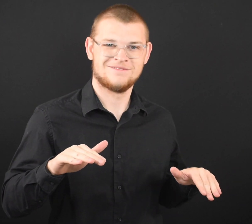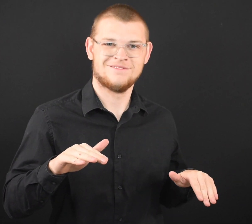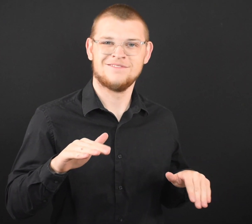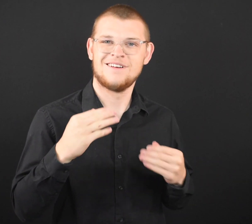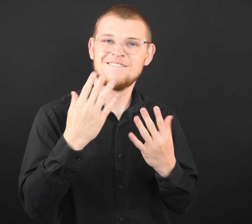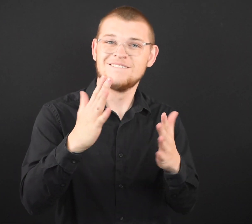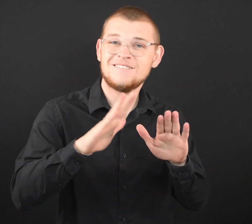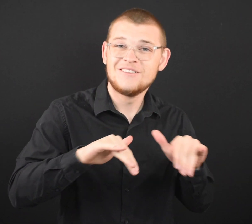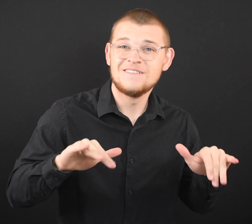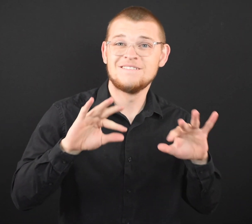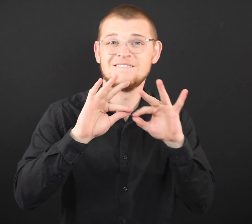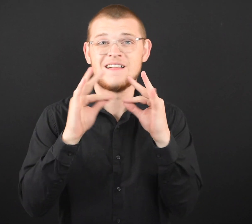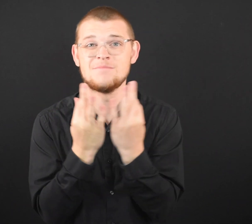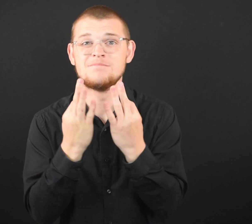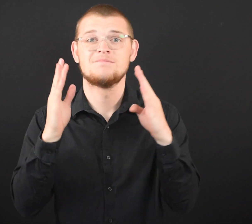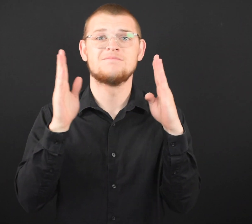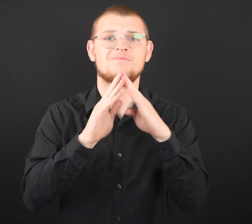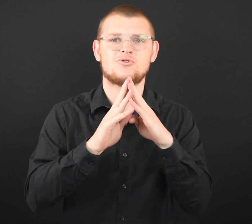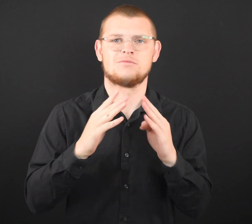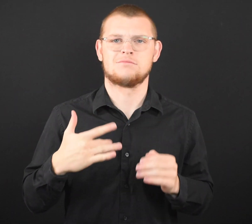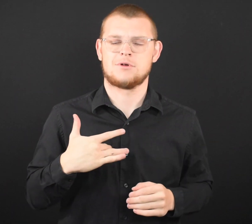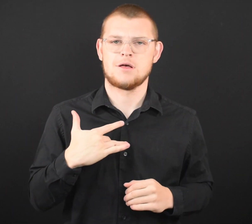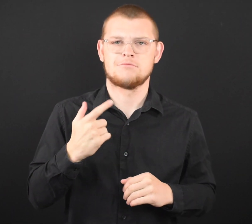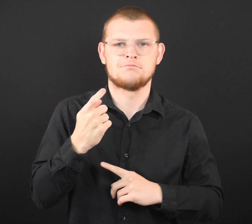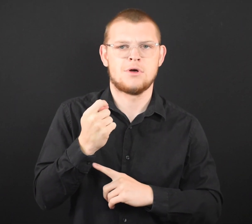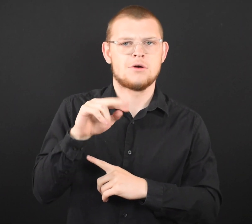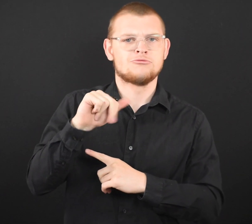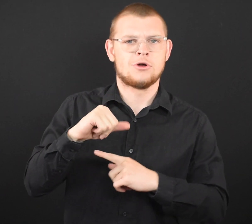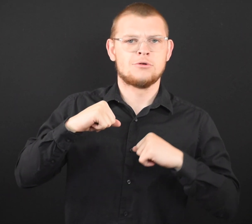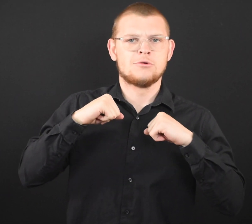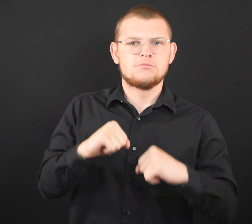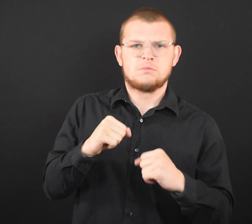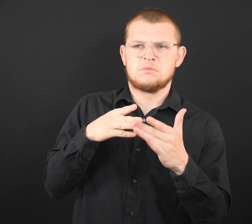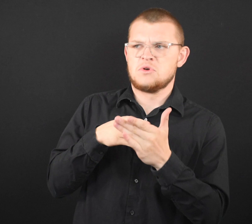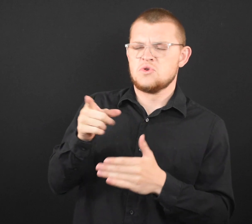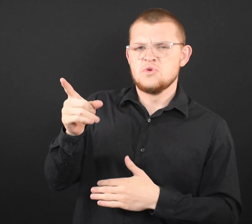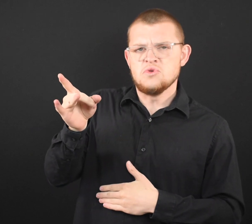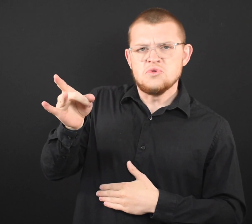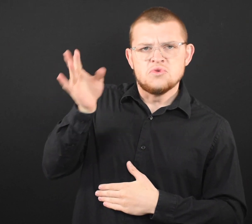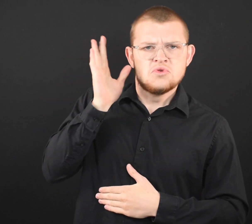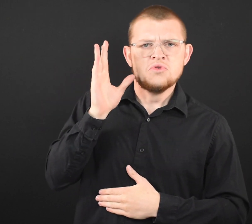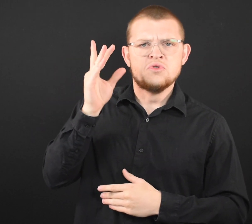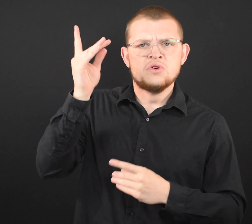extra protection against this deadly disease so your child can safely enjoy summer camps,